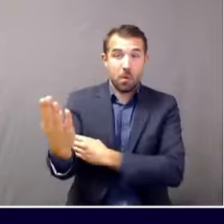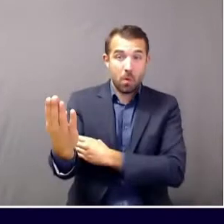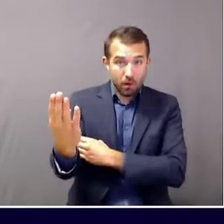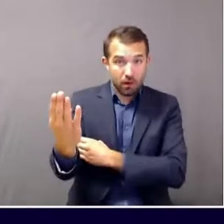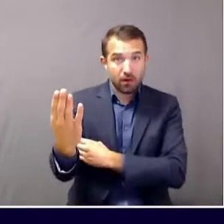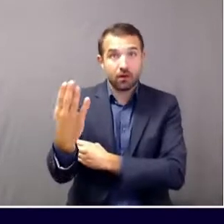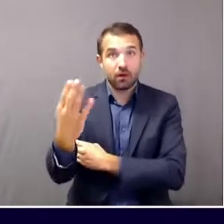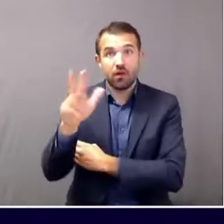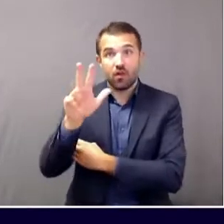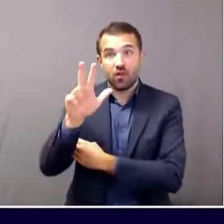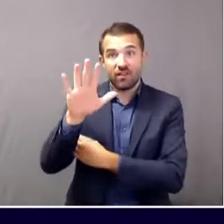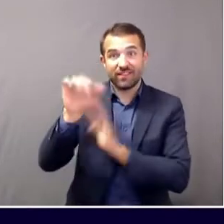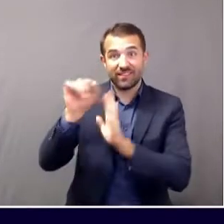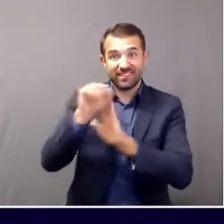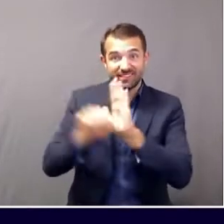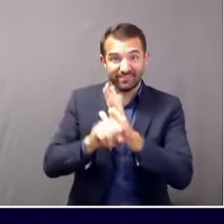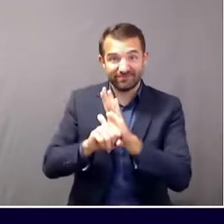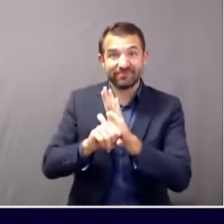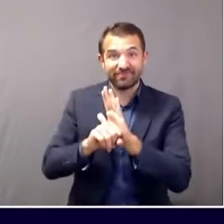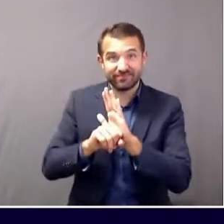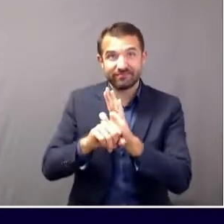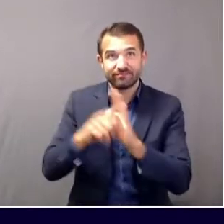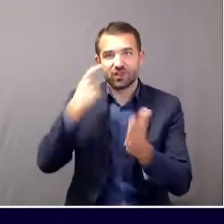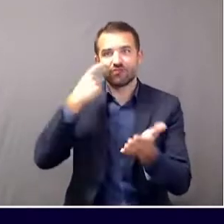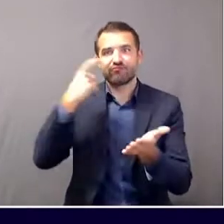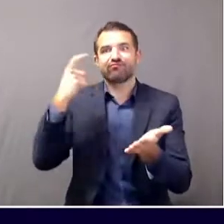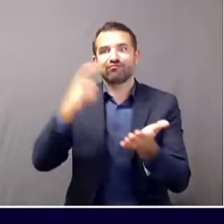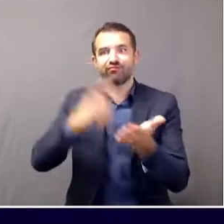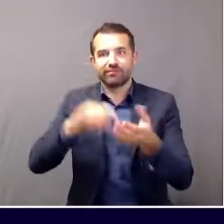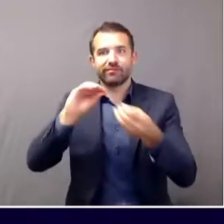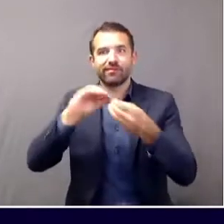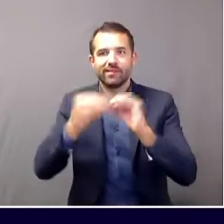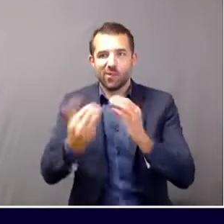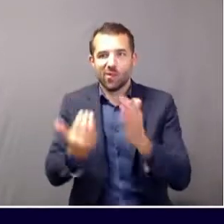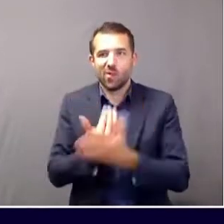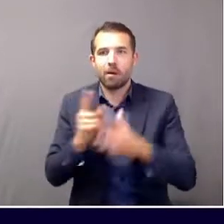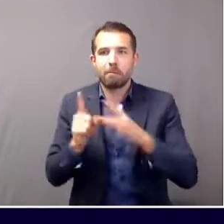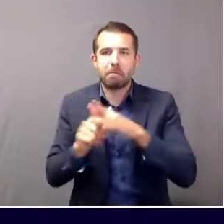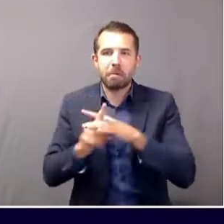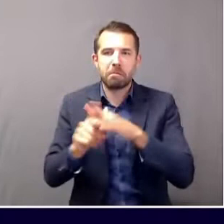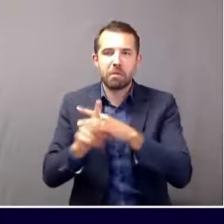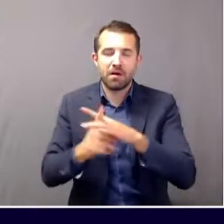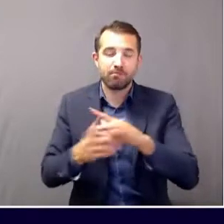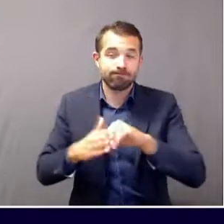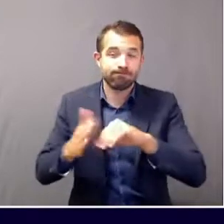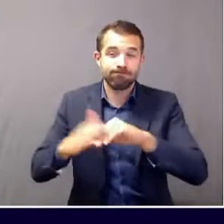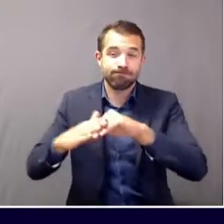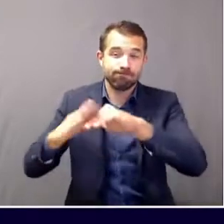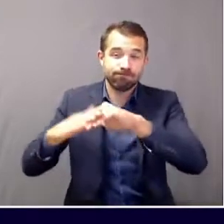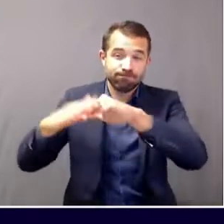showing in increase and the